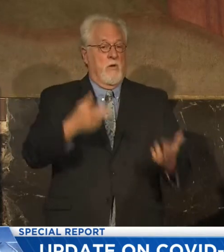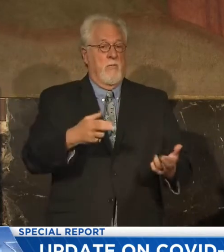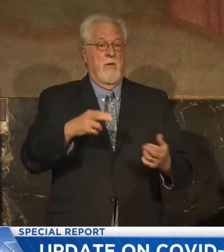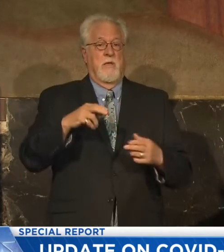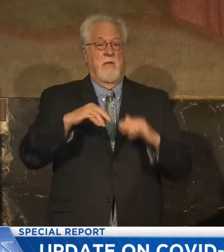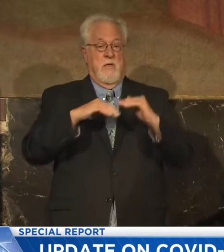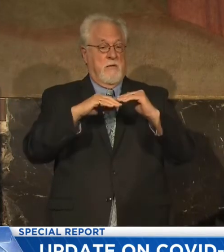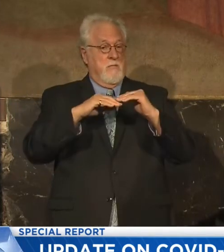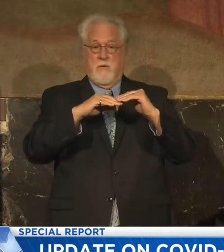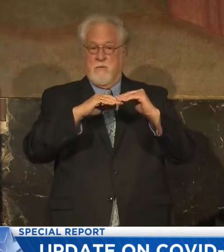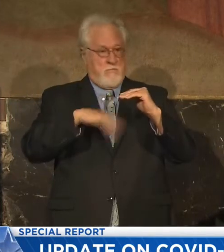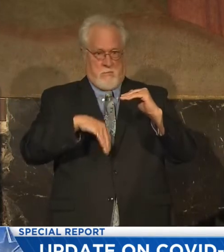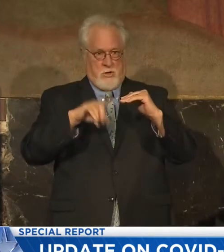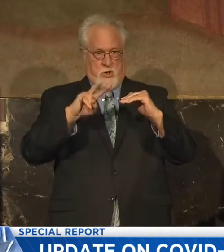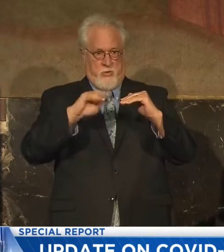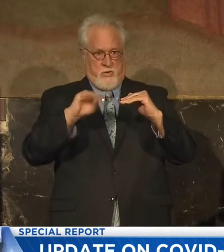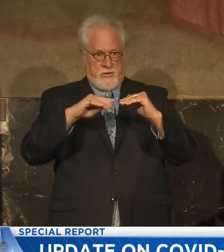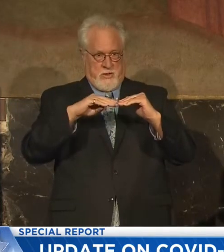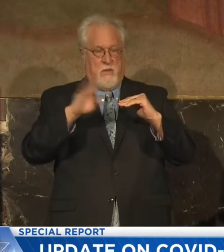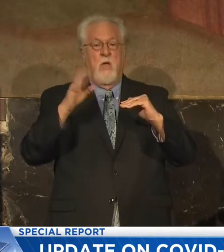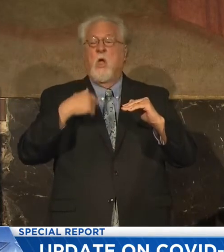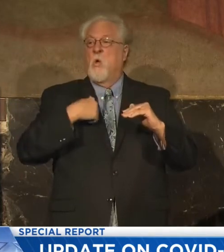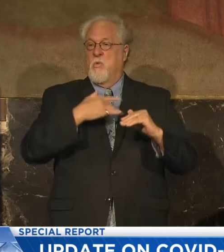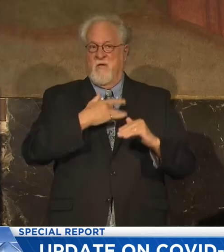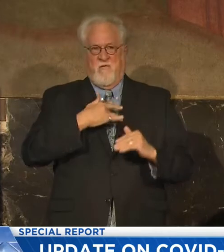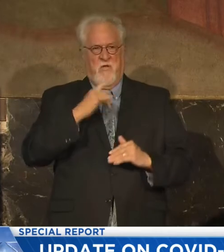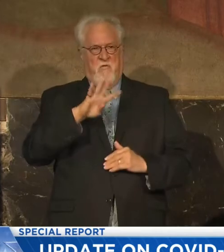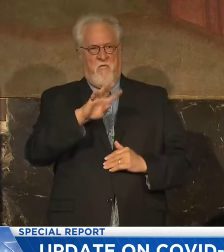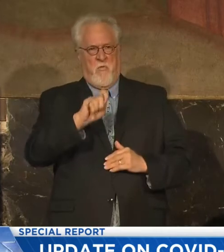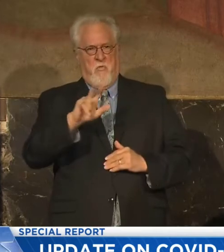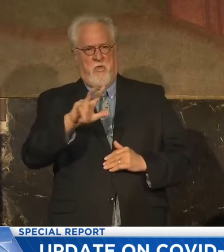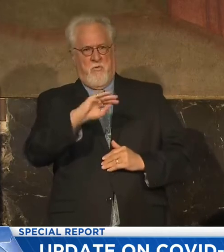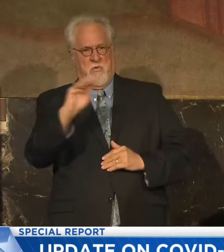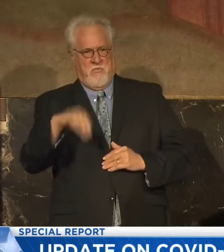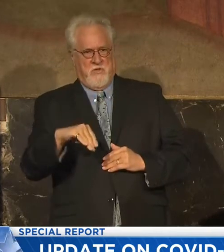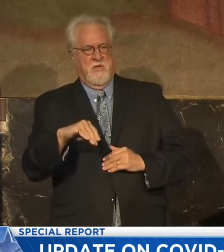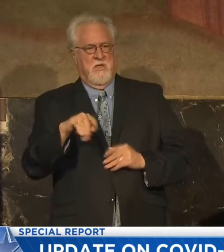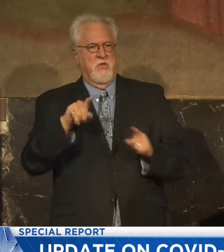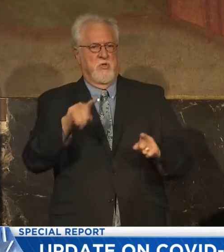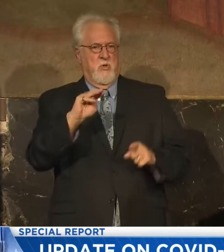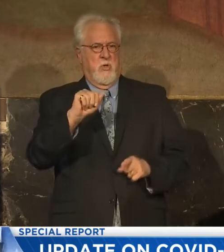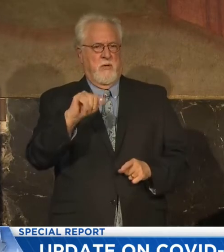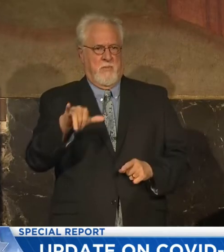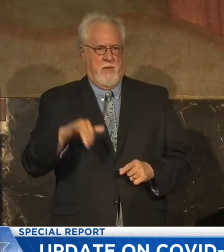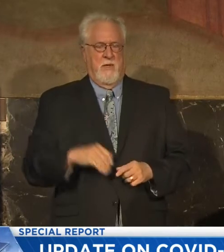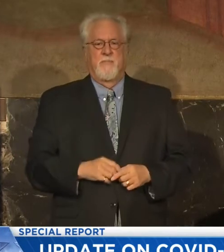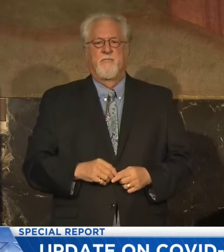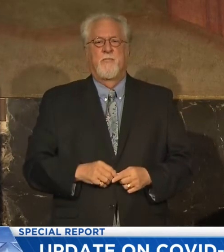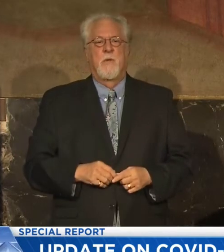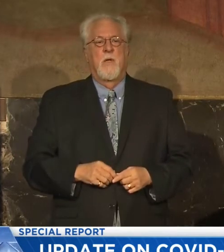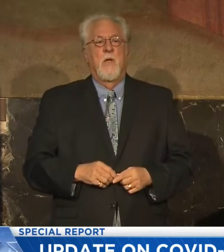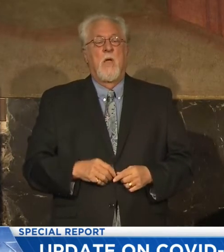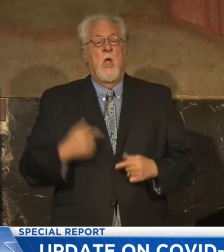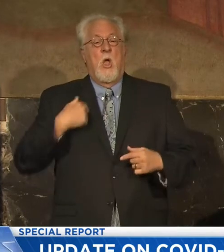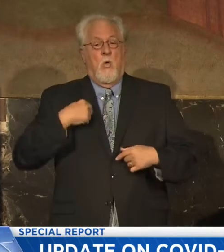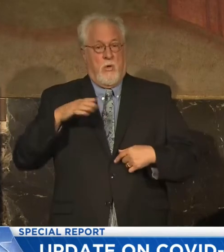AND THAT'S MORE THAN TWICE THE MINIMUM AMOUNT THAT'S RECOMMENDED BY THE FEDERAL GOVERNMENT. THEY RECOMMEND NO LESS THAN 2%.